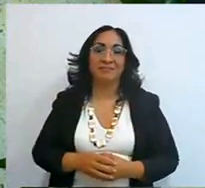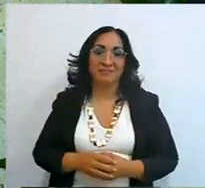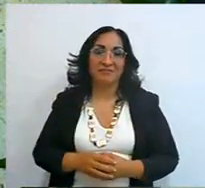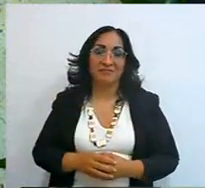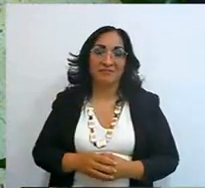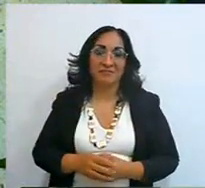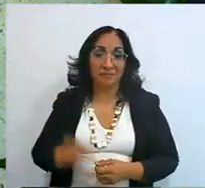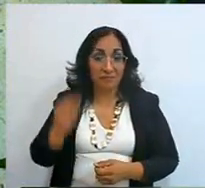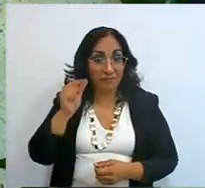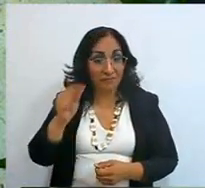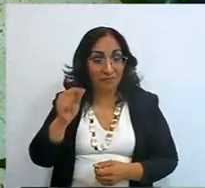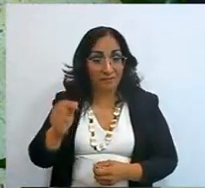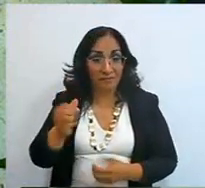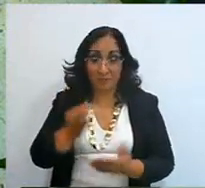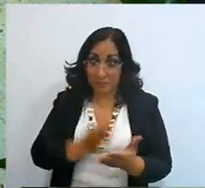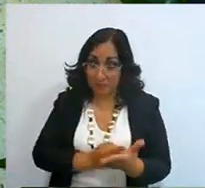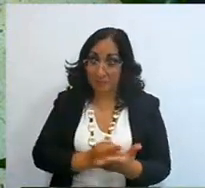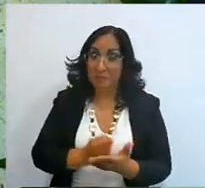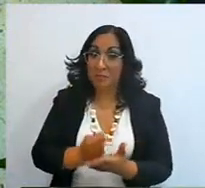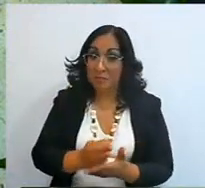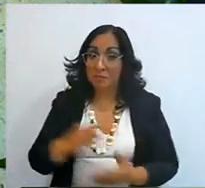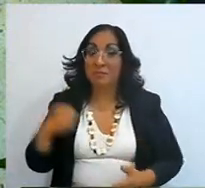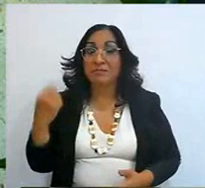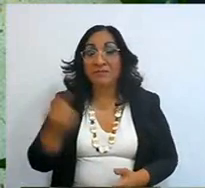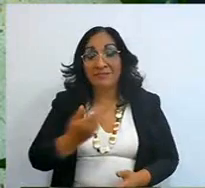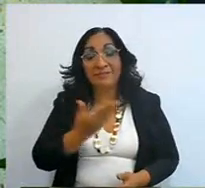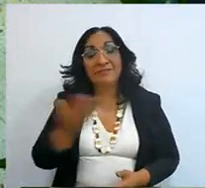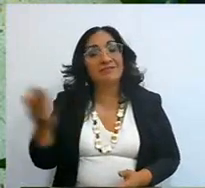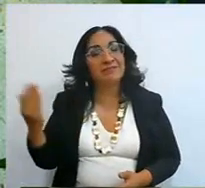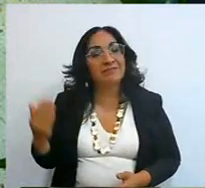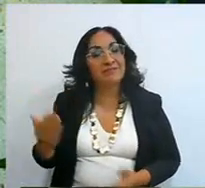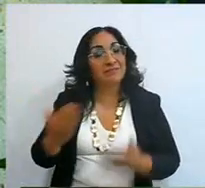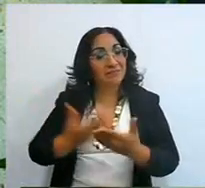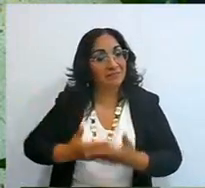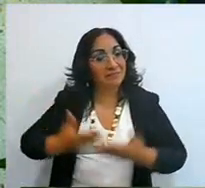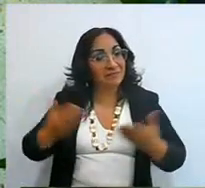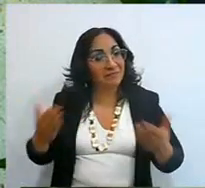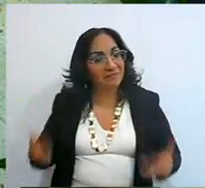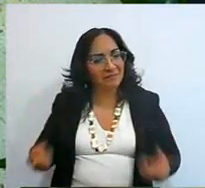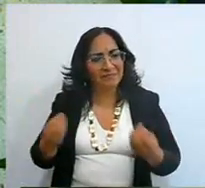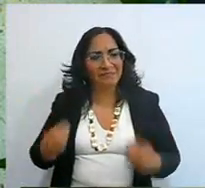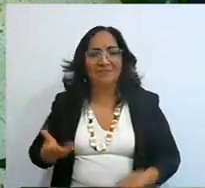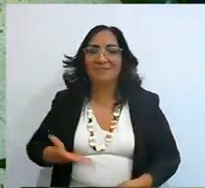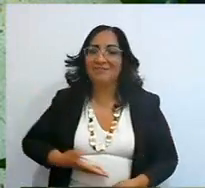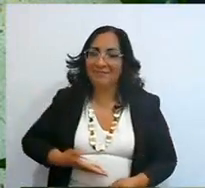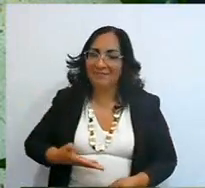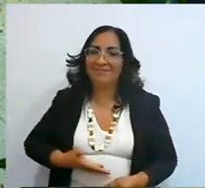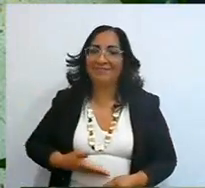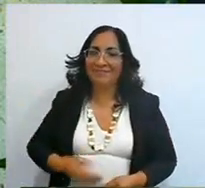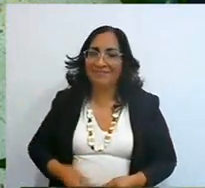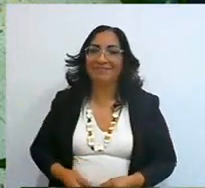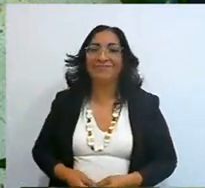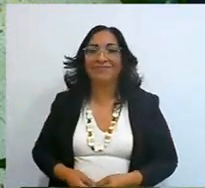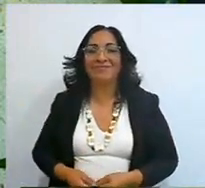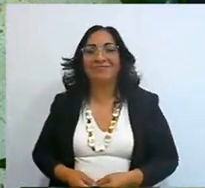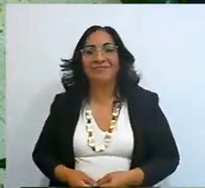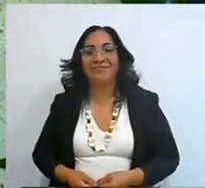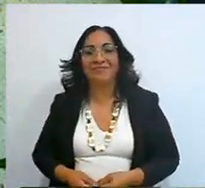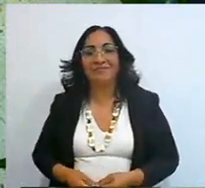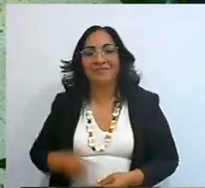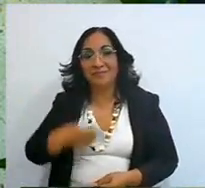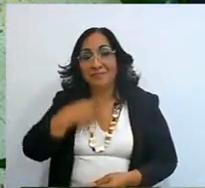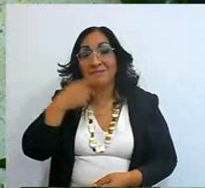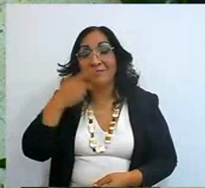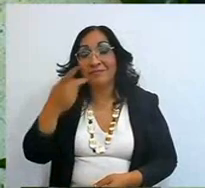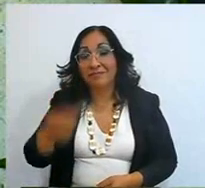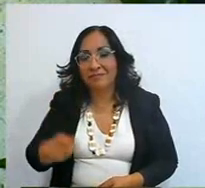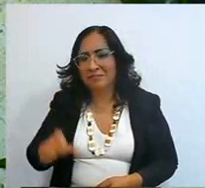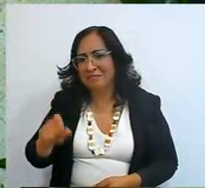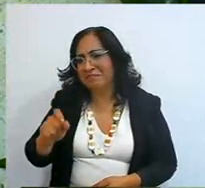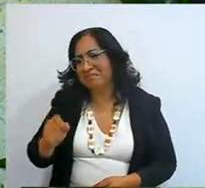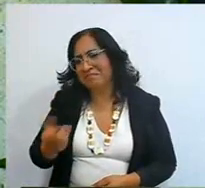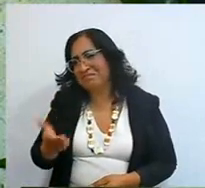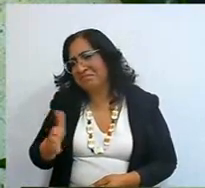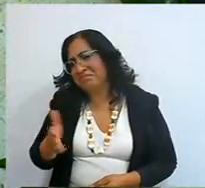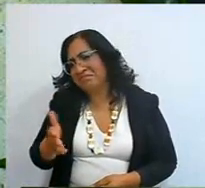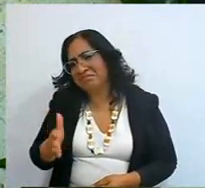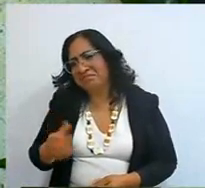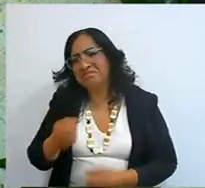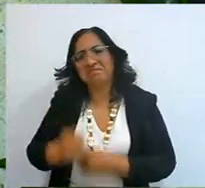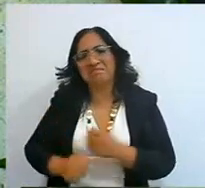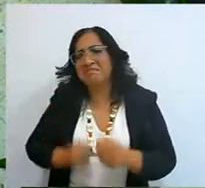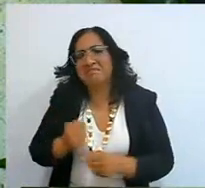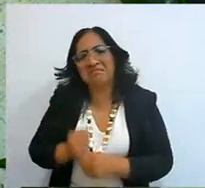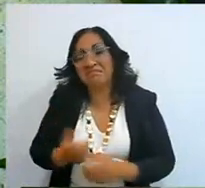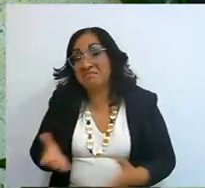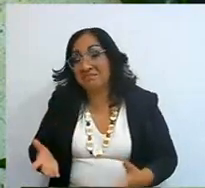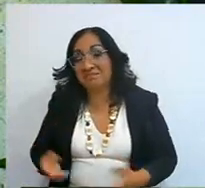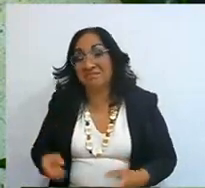and in a little they were faithful, God has called them in much, and we are talking about twenty-odd years, attached to the Word,